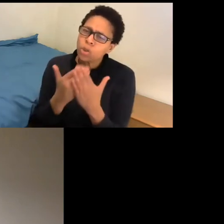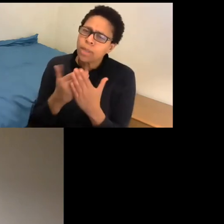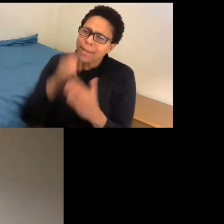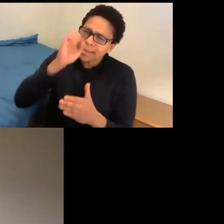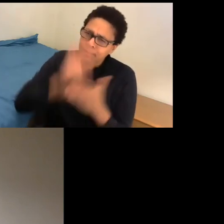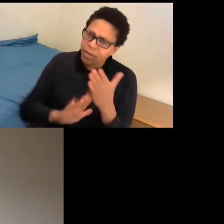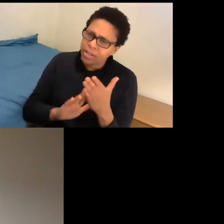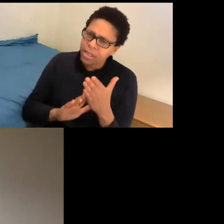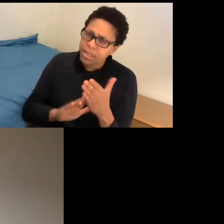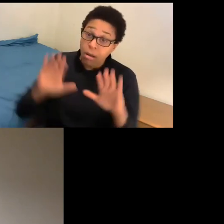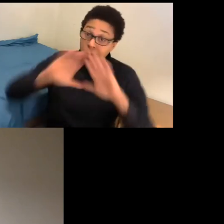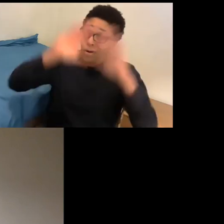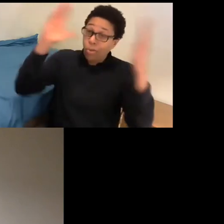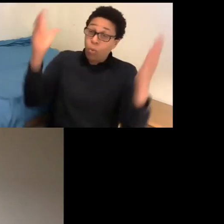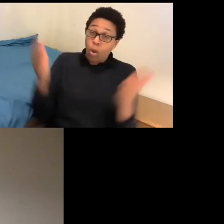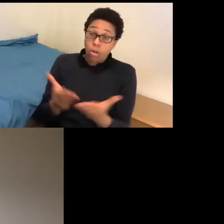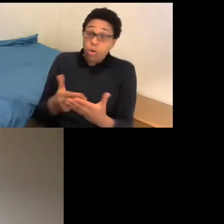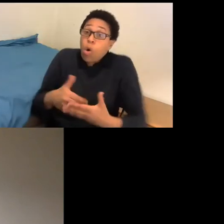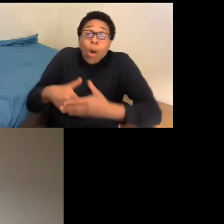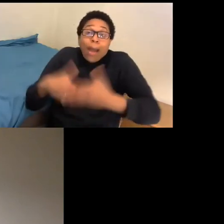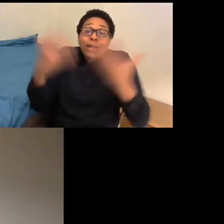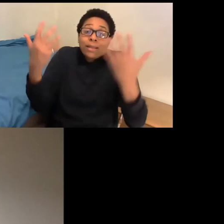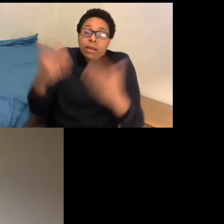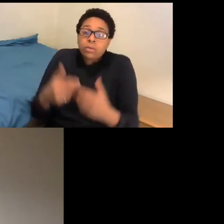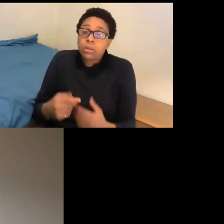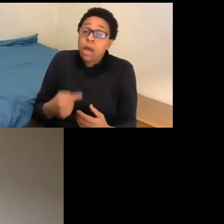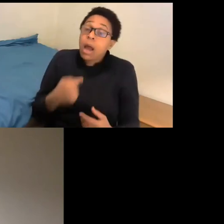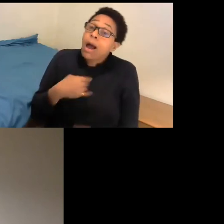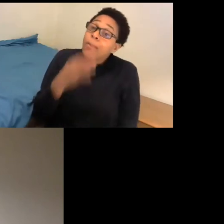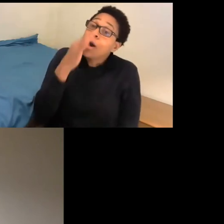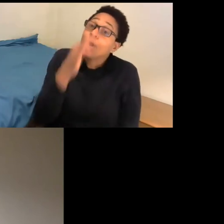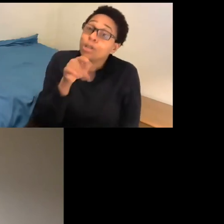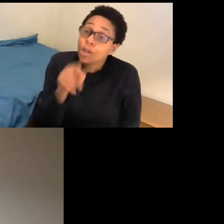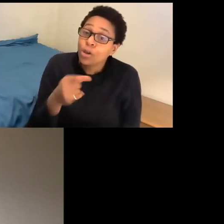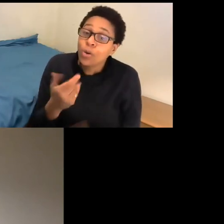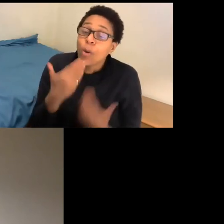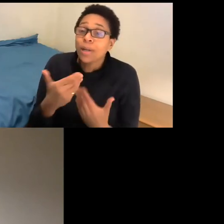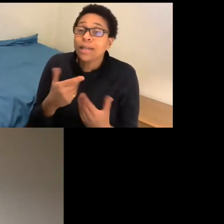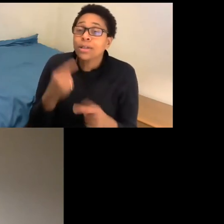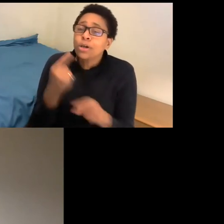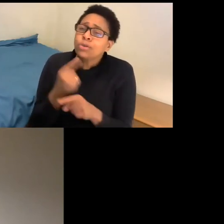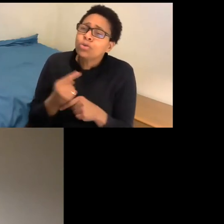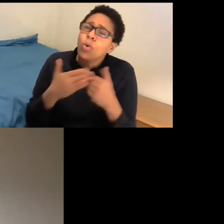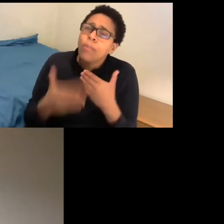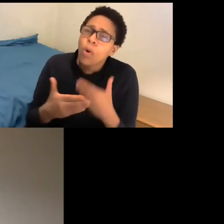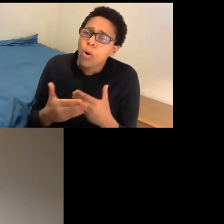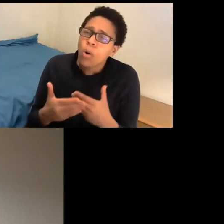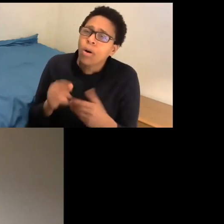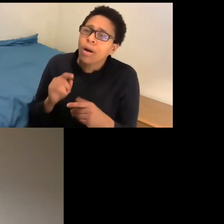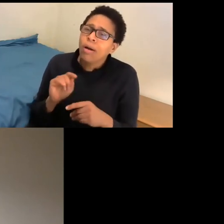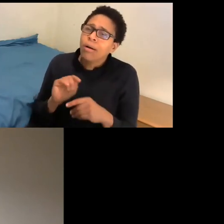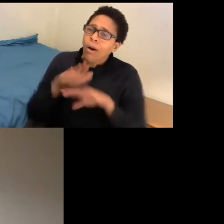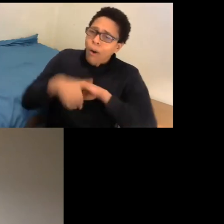matter, anything else? I'm essentially asking you to talk more about connecting the video and other forms of queerness and